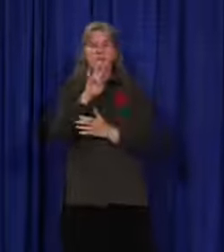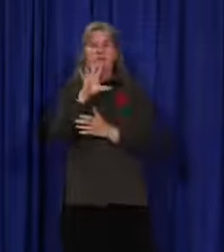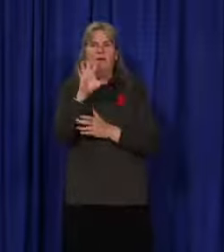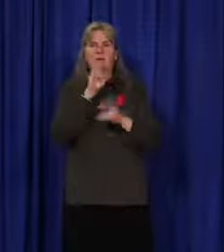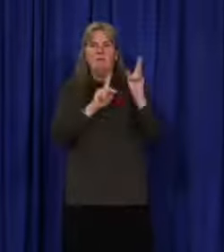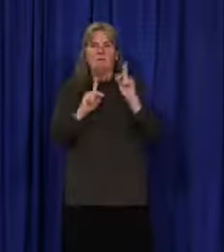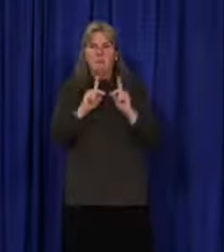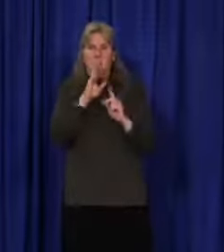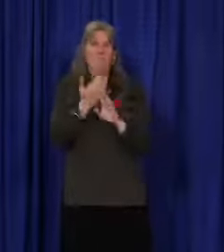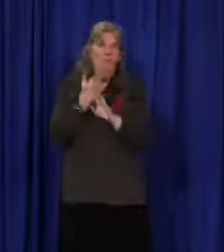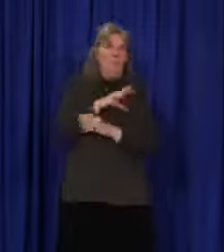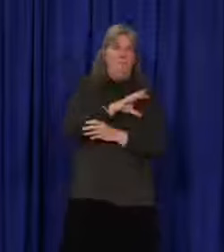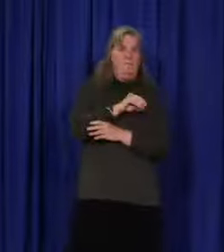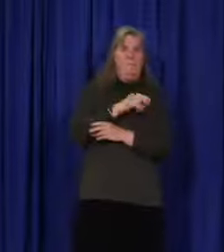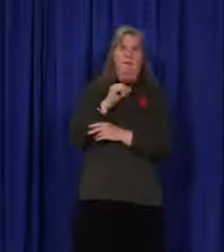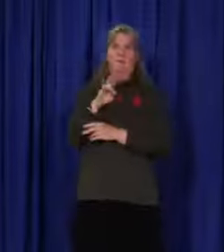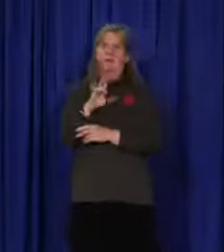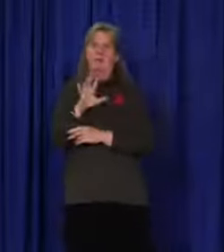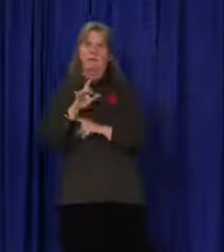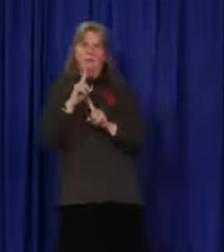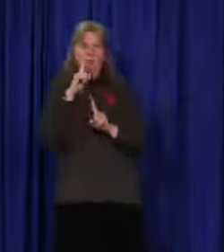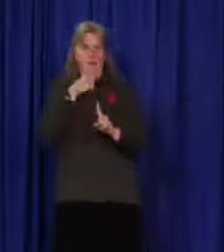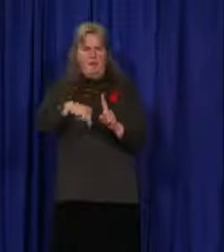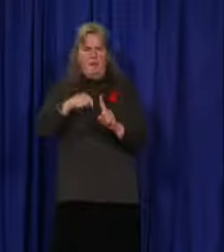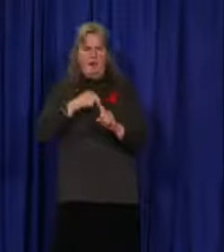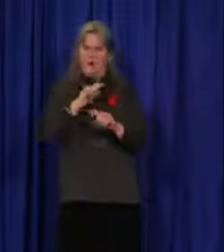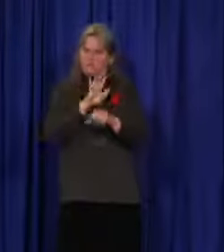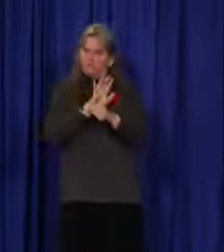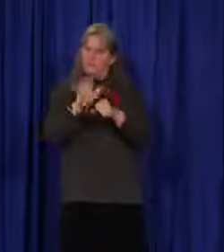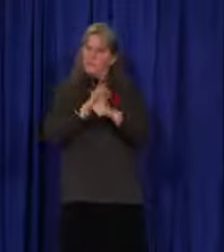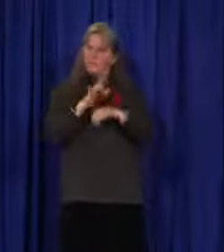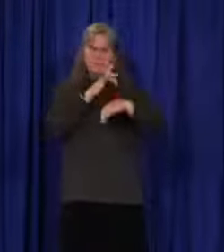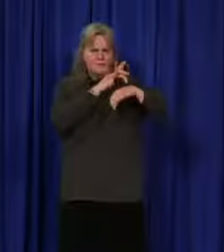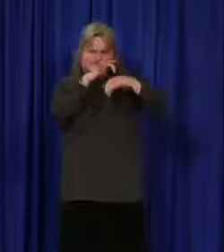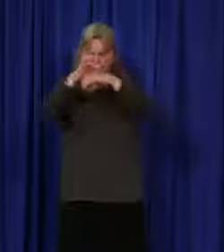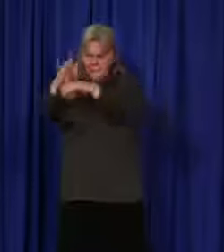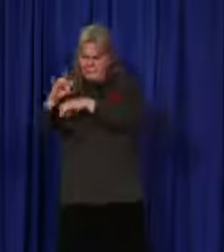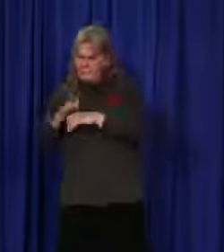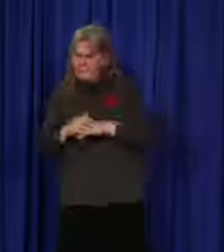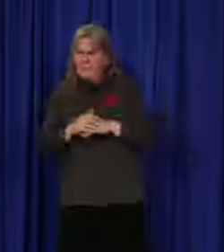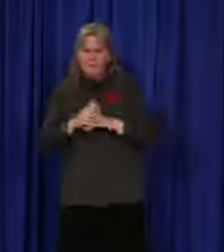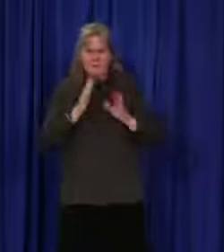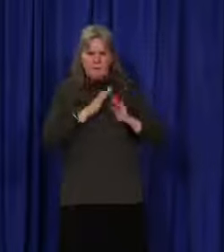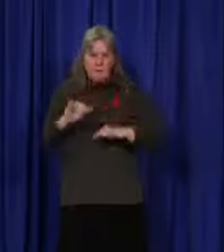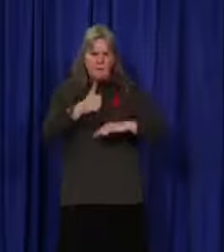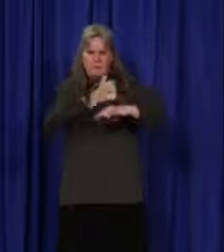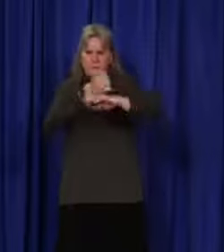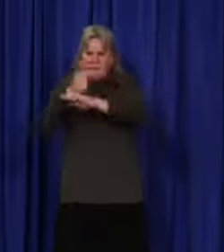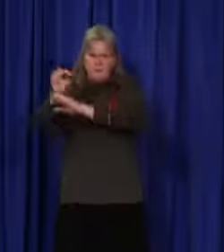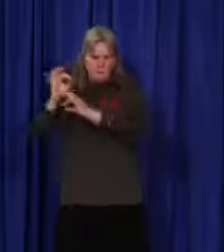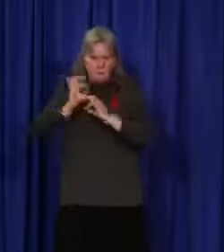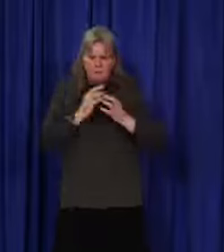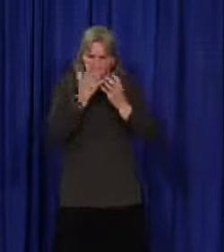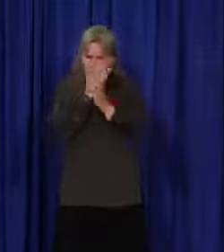Are you with us Phillippe? Yes, I am. I'm over here. Okay.